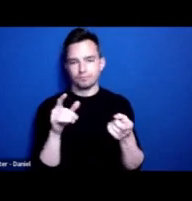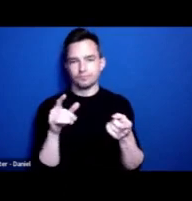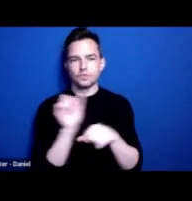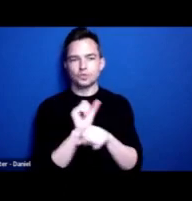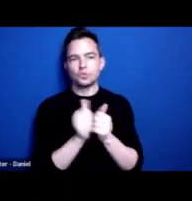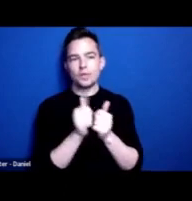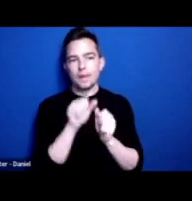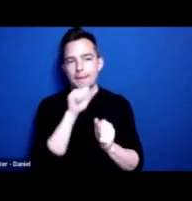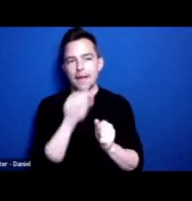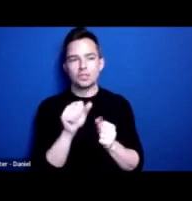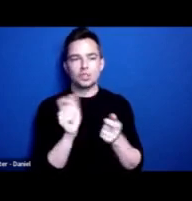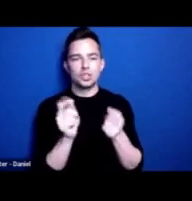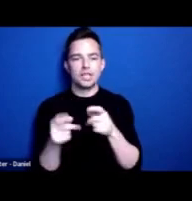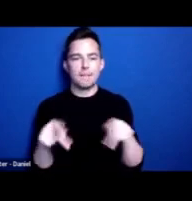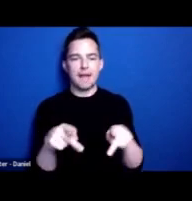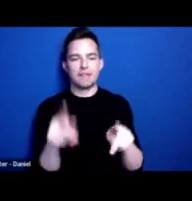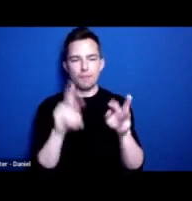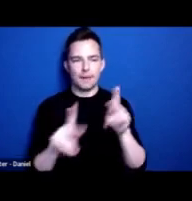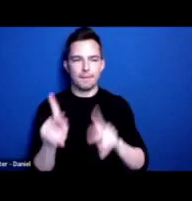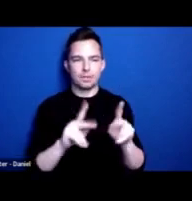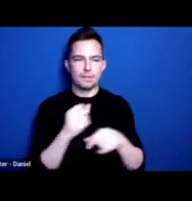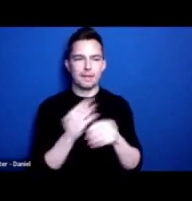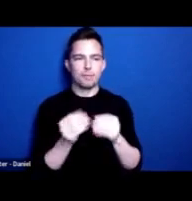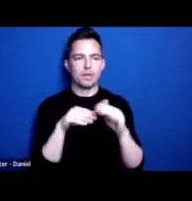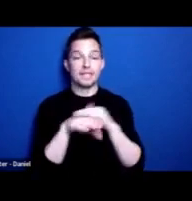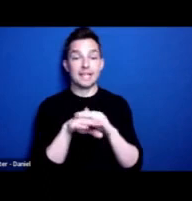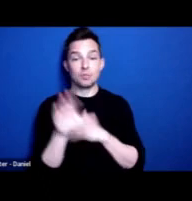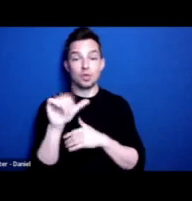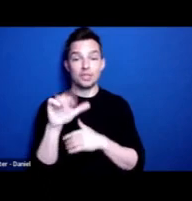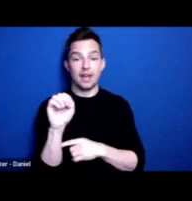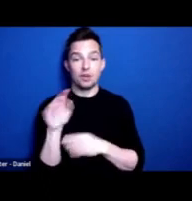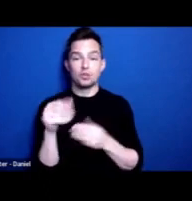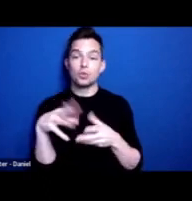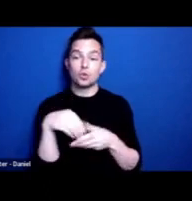support in Colorado. Benefits of informal peer support. Using